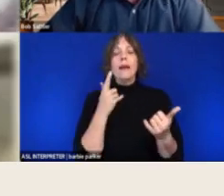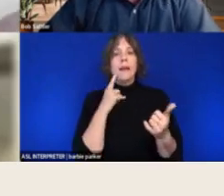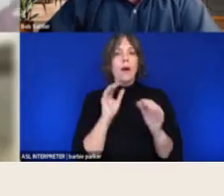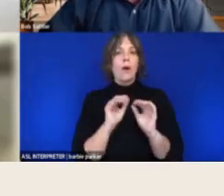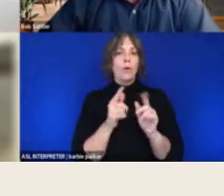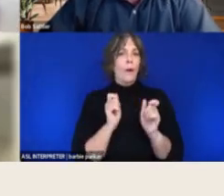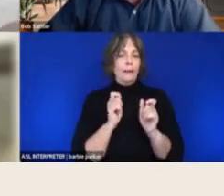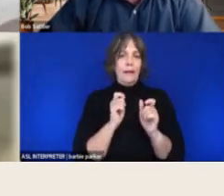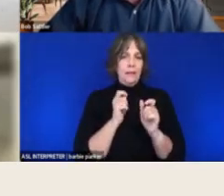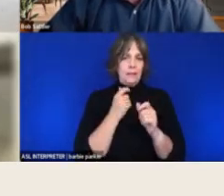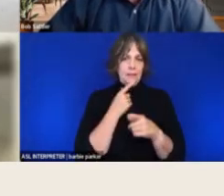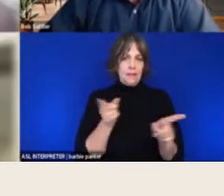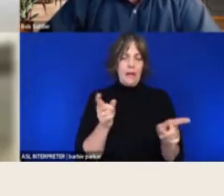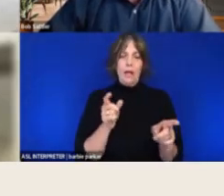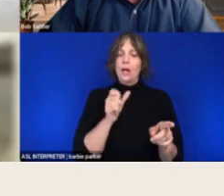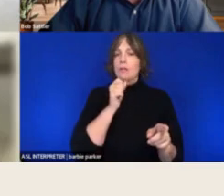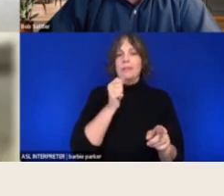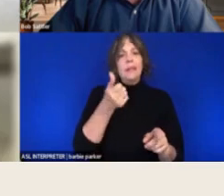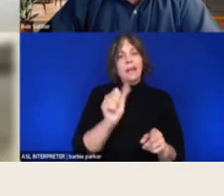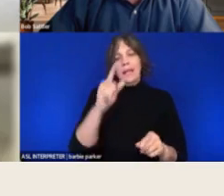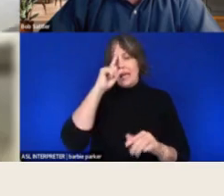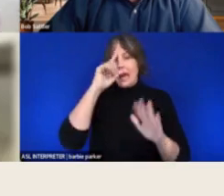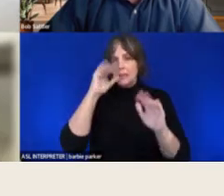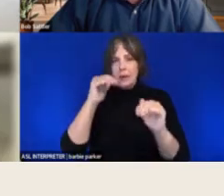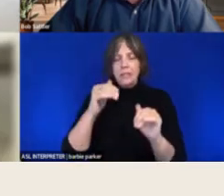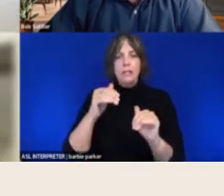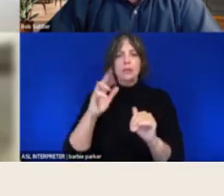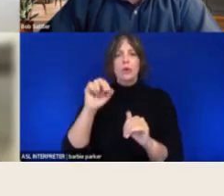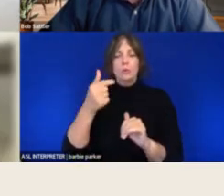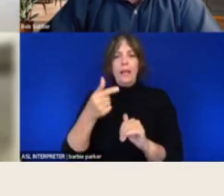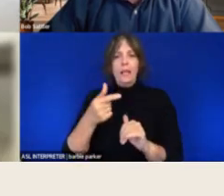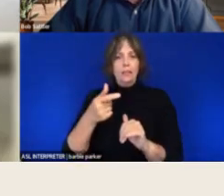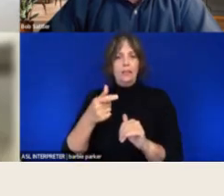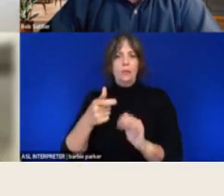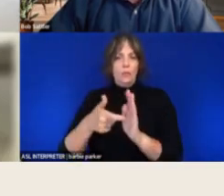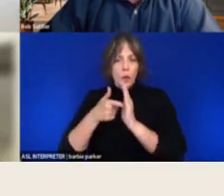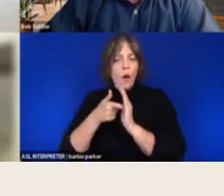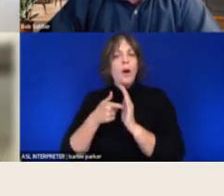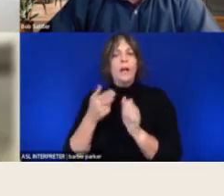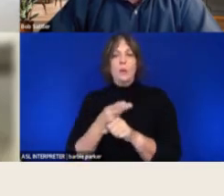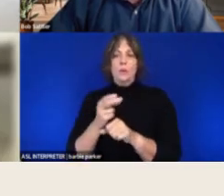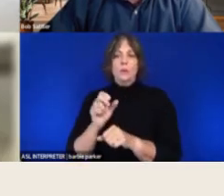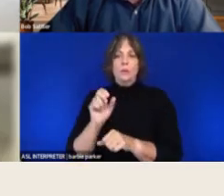expectation regulation that you have to use SMART goals, but I'll open it up to you Bob in